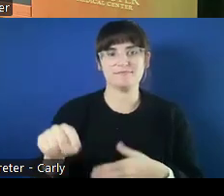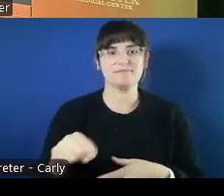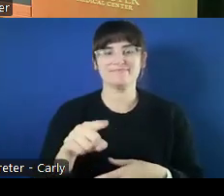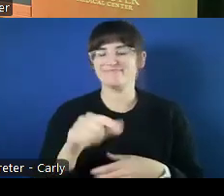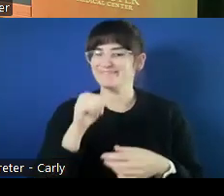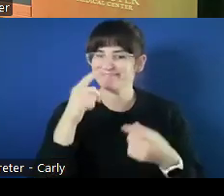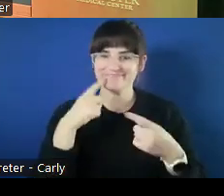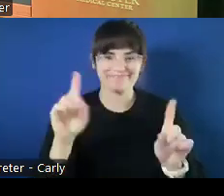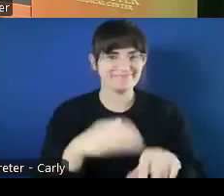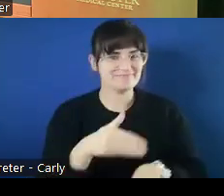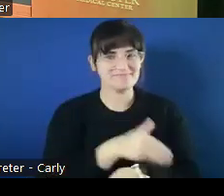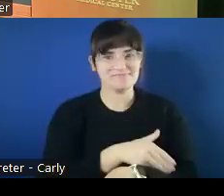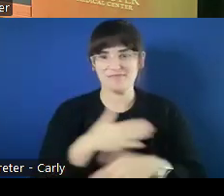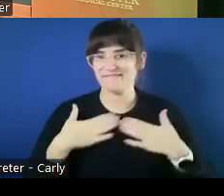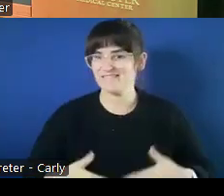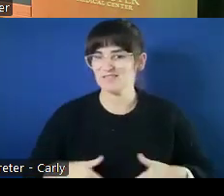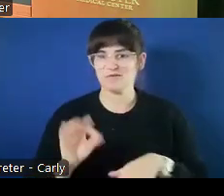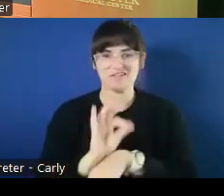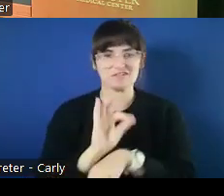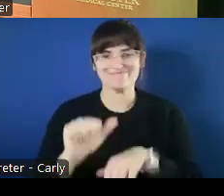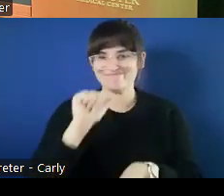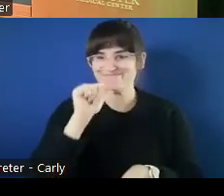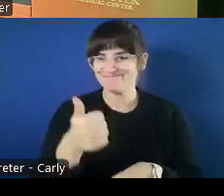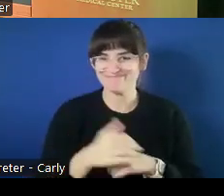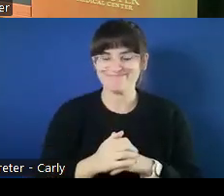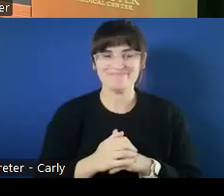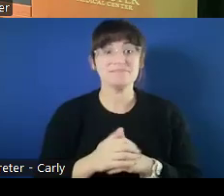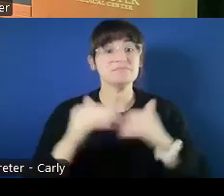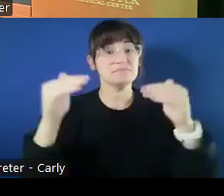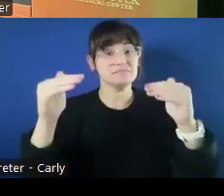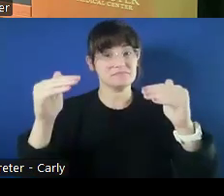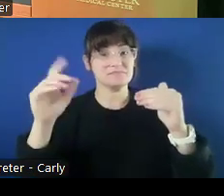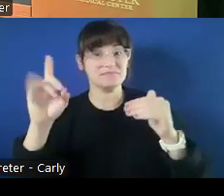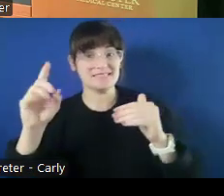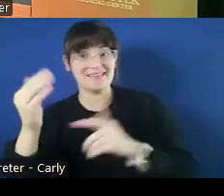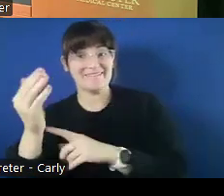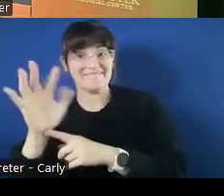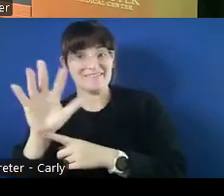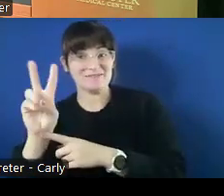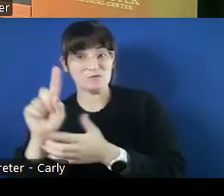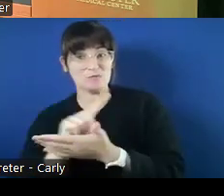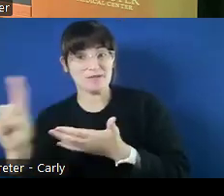improve physical function at 26 weeks uh we did improve physical function at 52 weeks uh and we